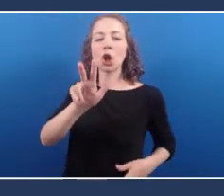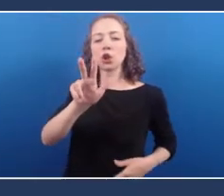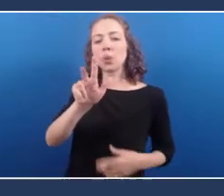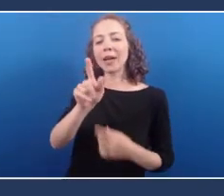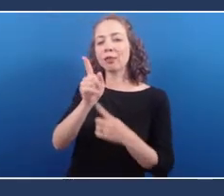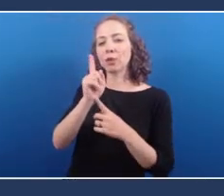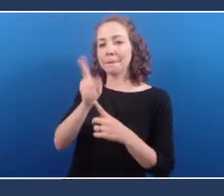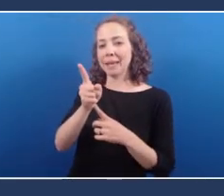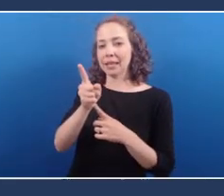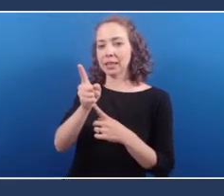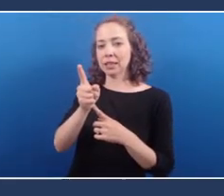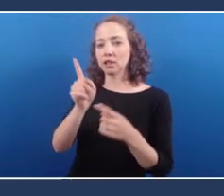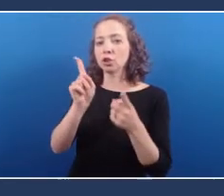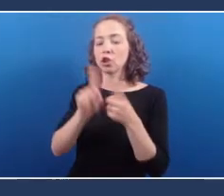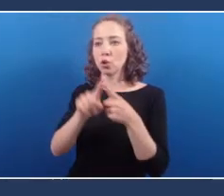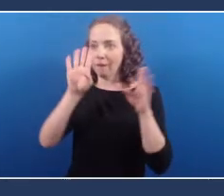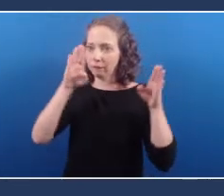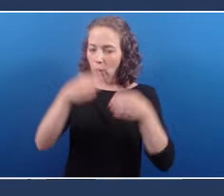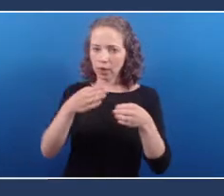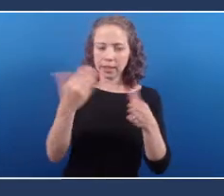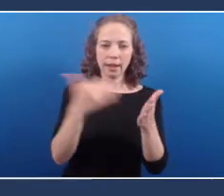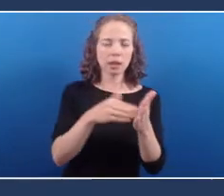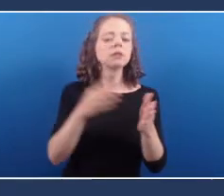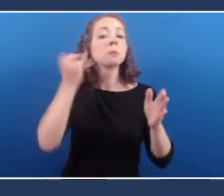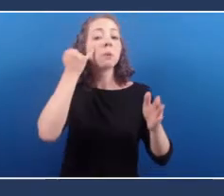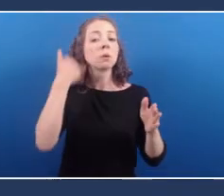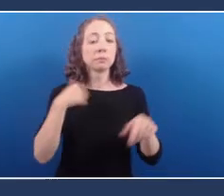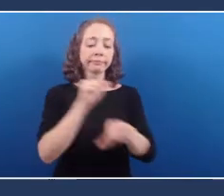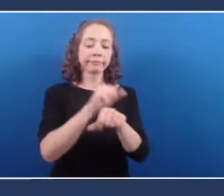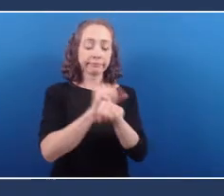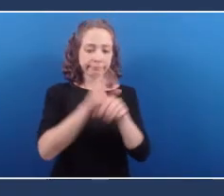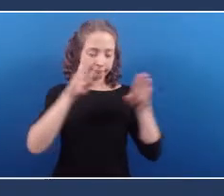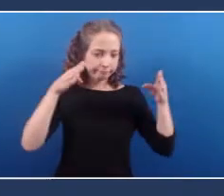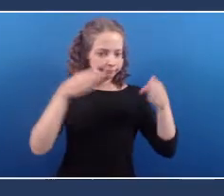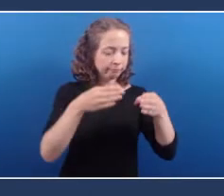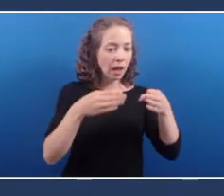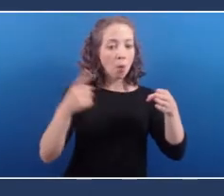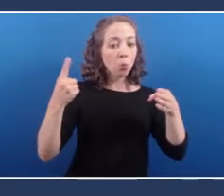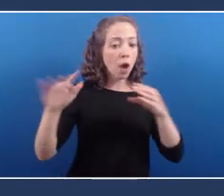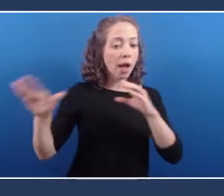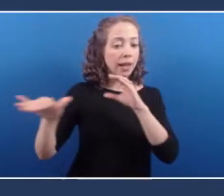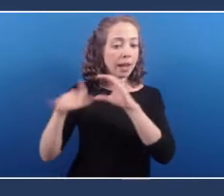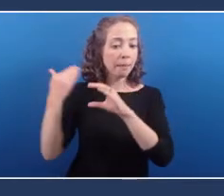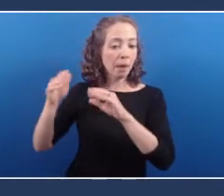just being interrupted by one email notification or one chat notification.